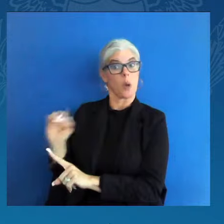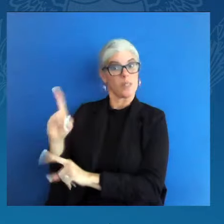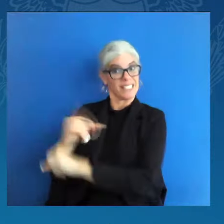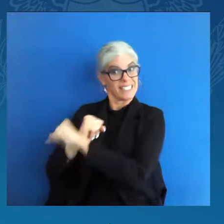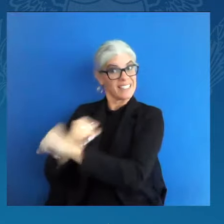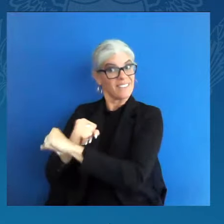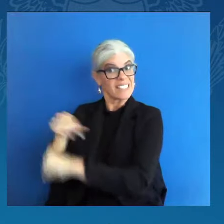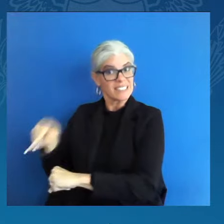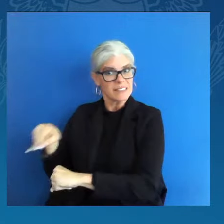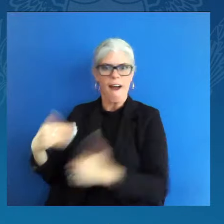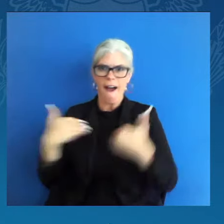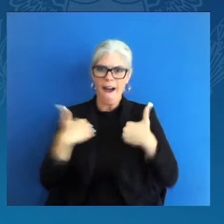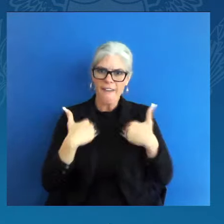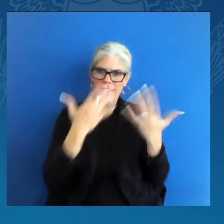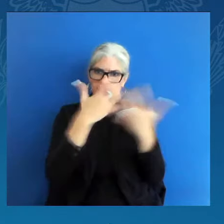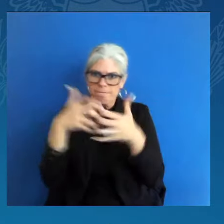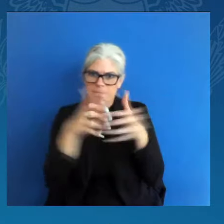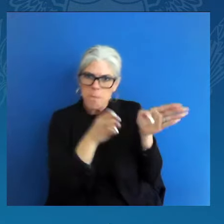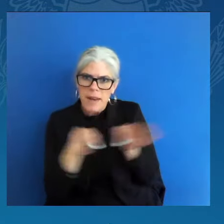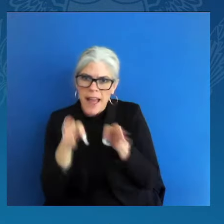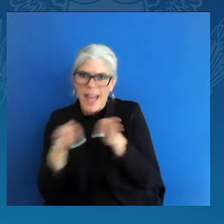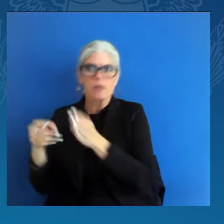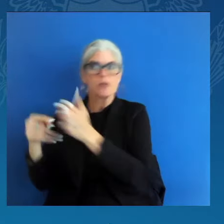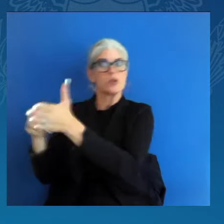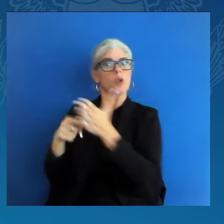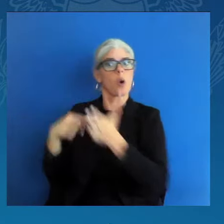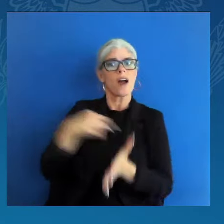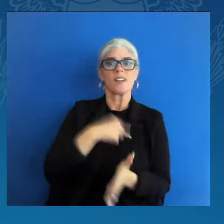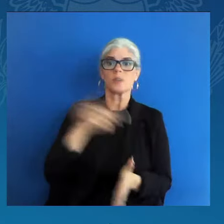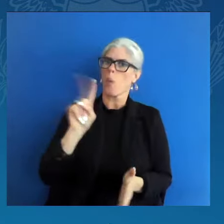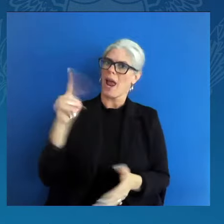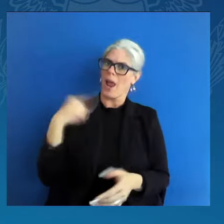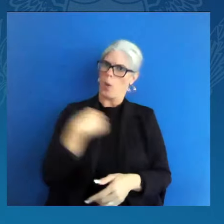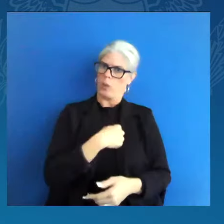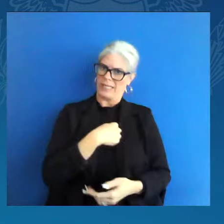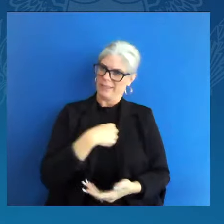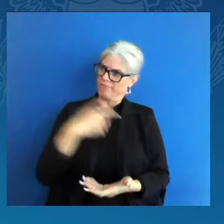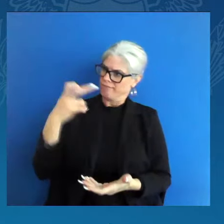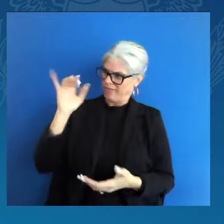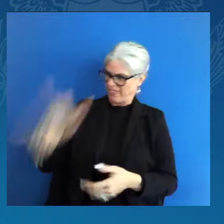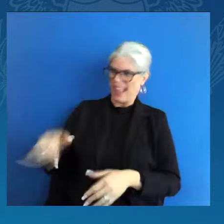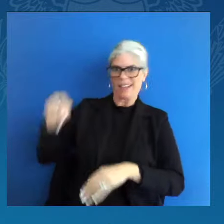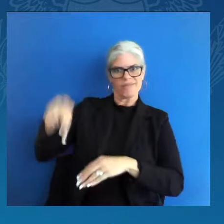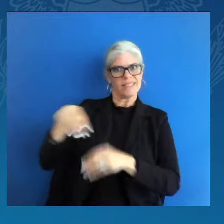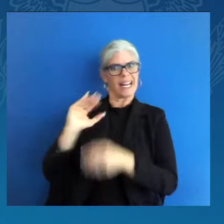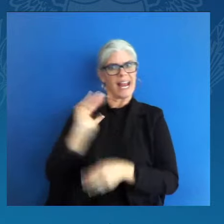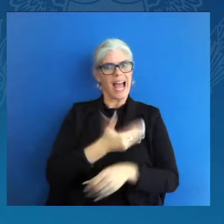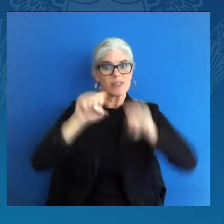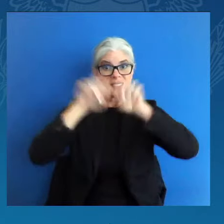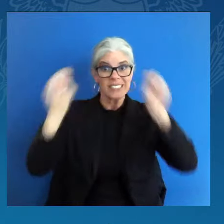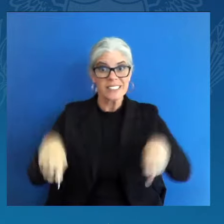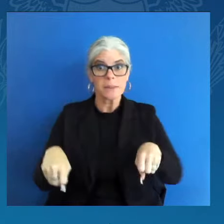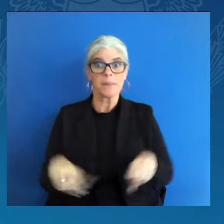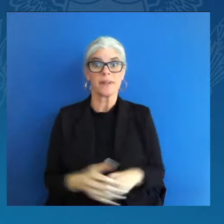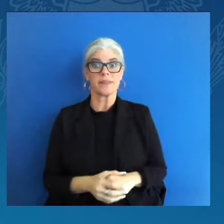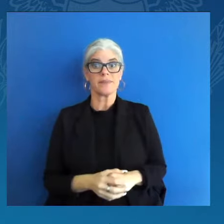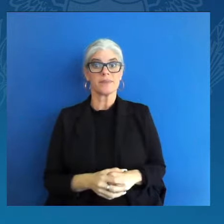but every facet of our modern society. Since its creation 50 years ago this month,